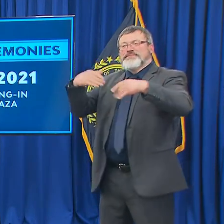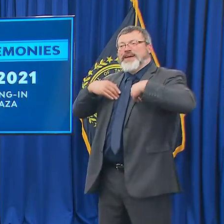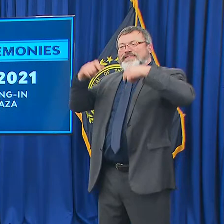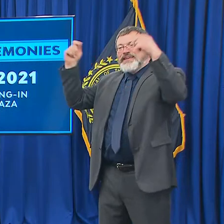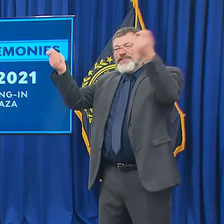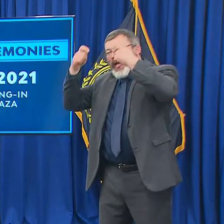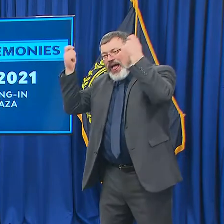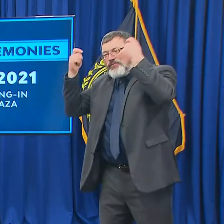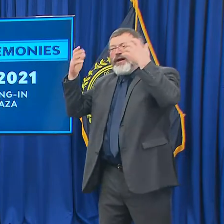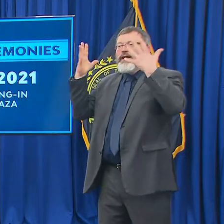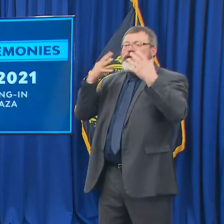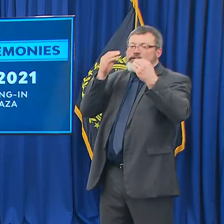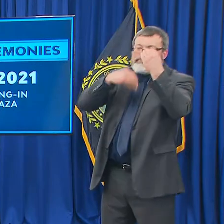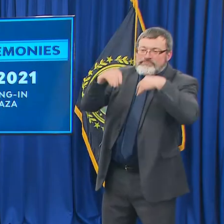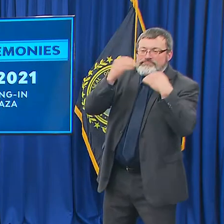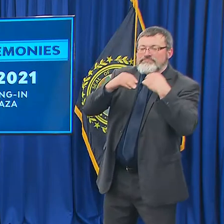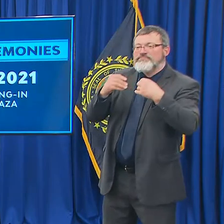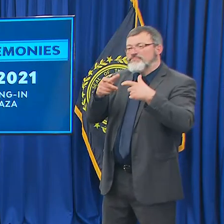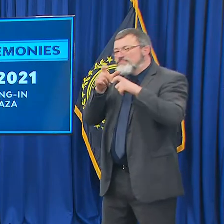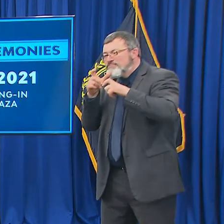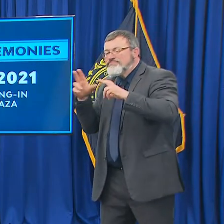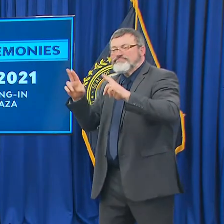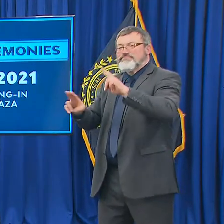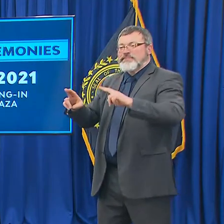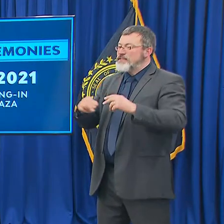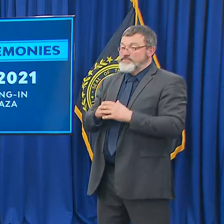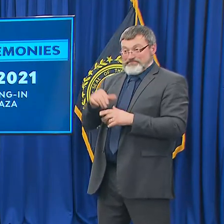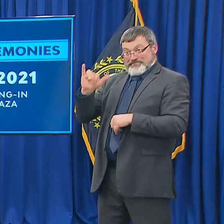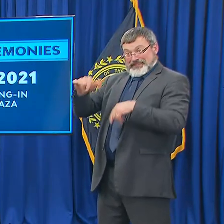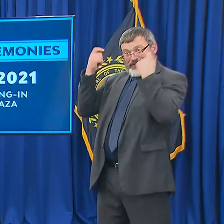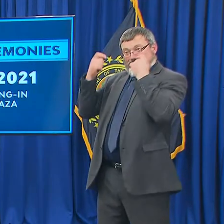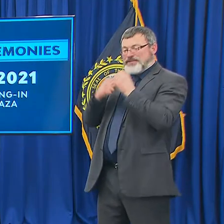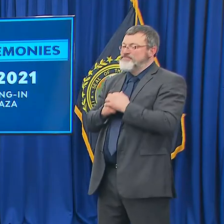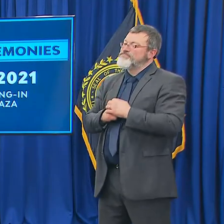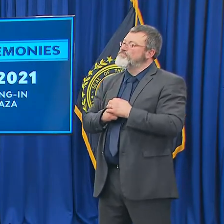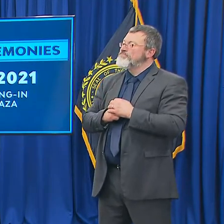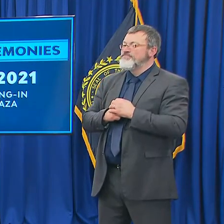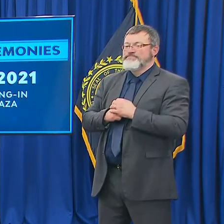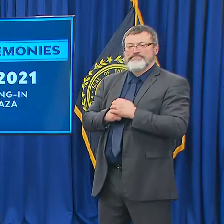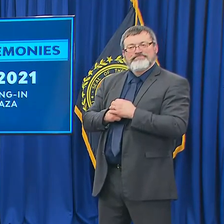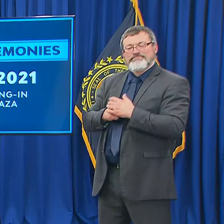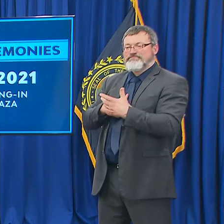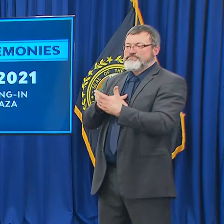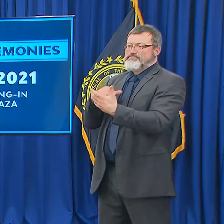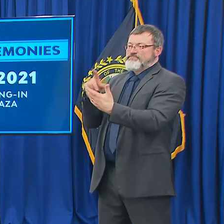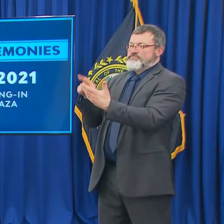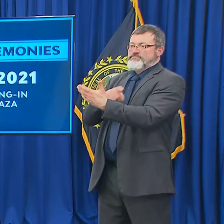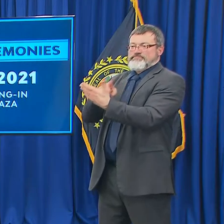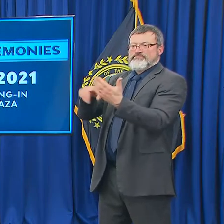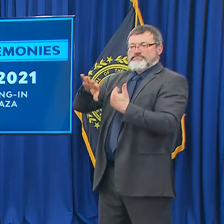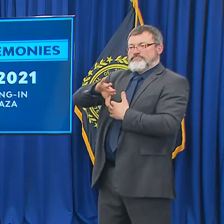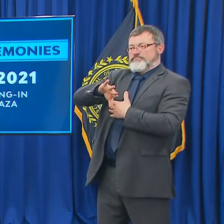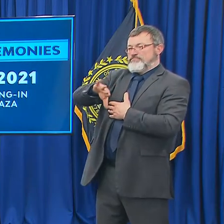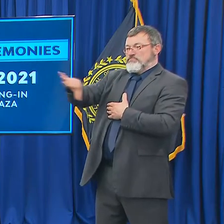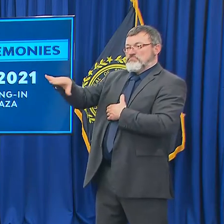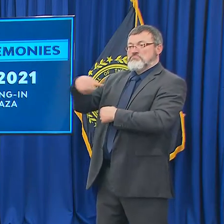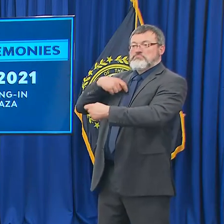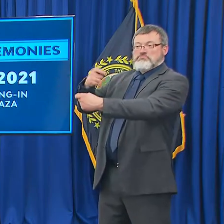frankly who have just done so phenomenally. The governor can mandate this The governor can say that, but at the end of the day, if we're going to manage Cove